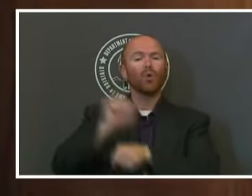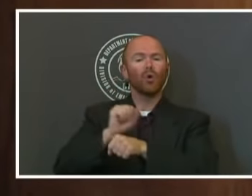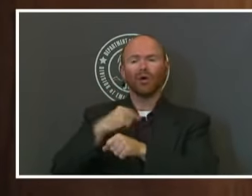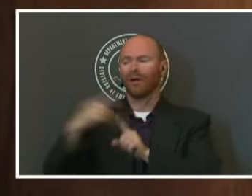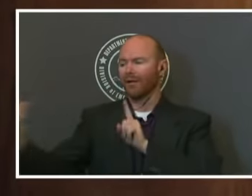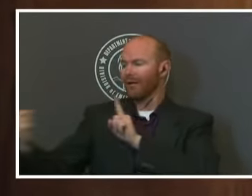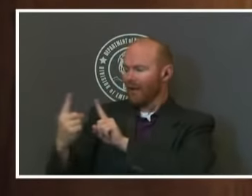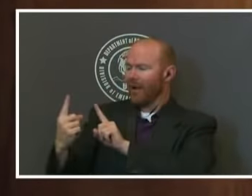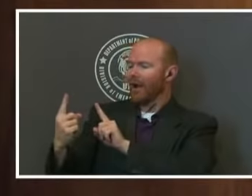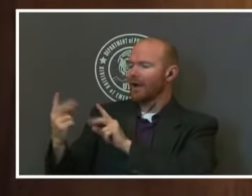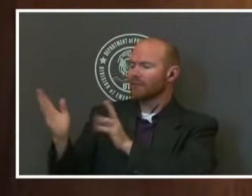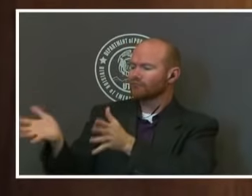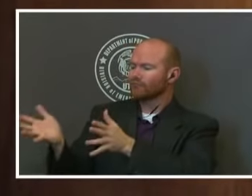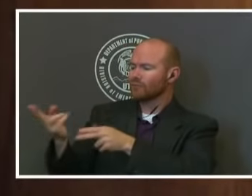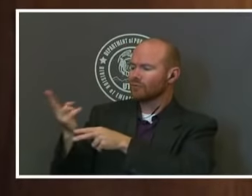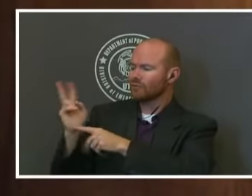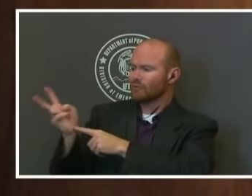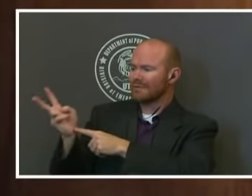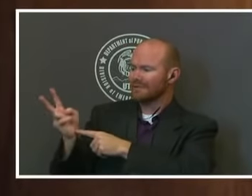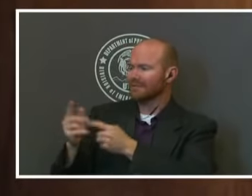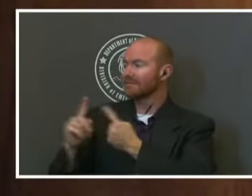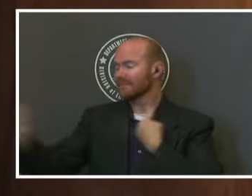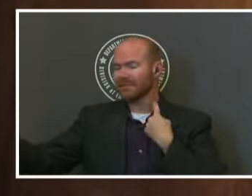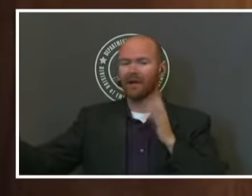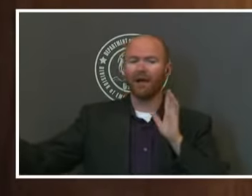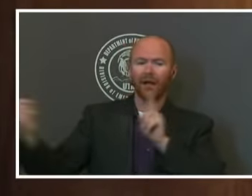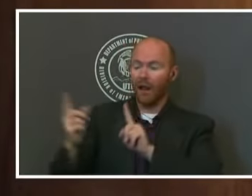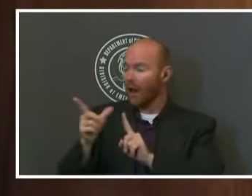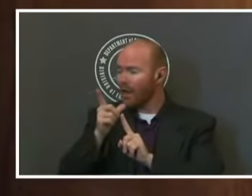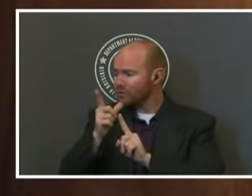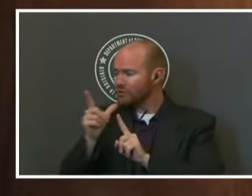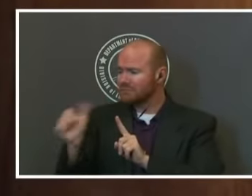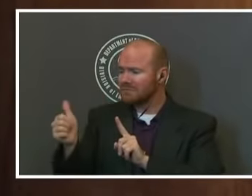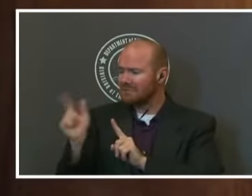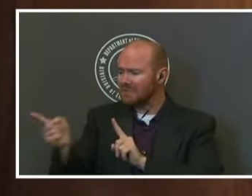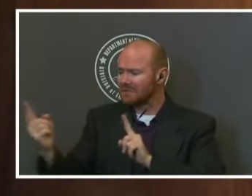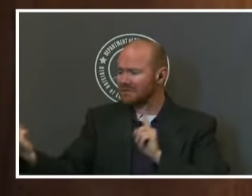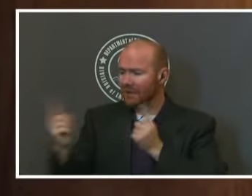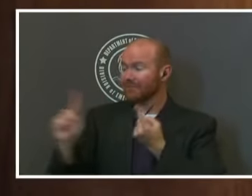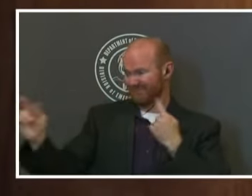the state's response to Colin